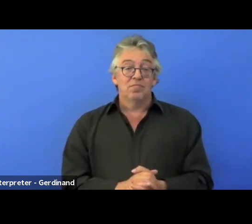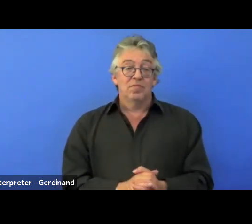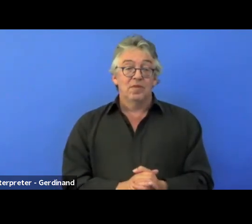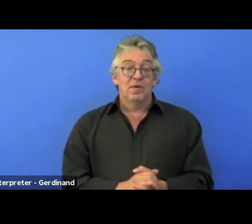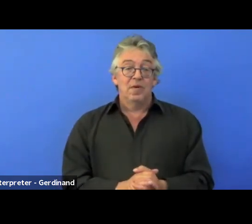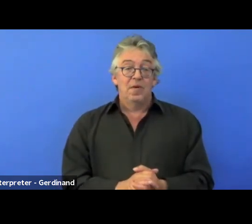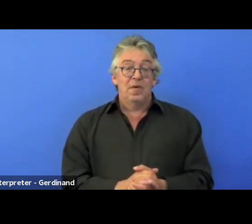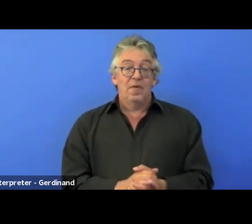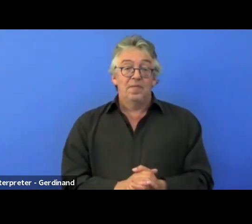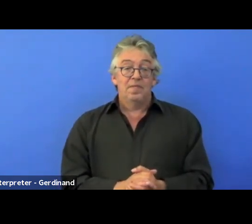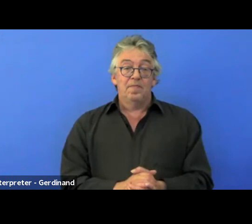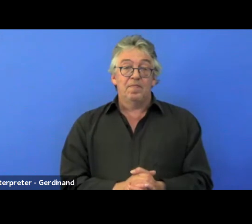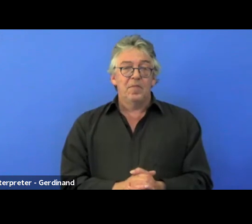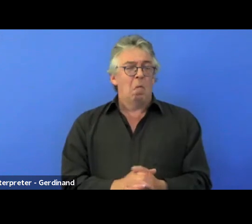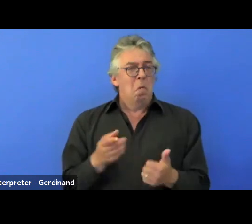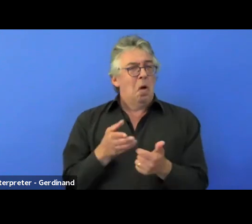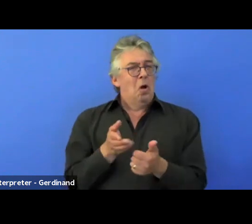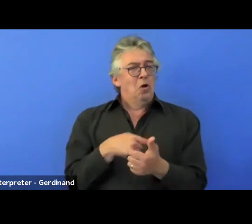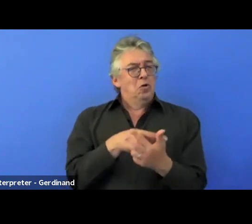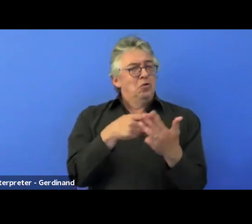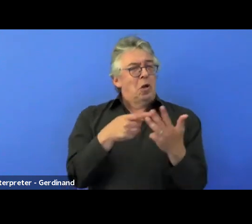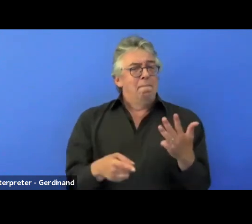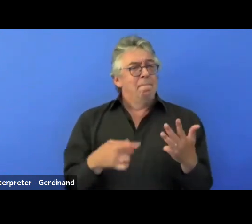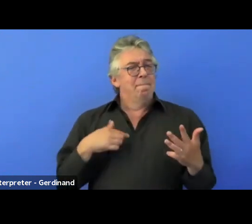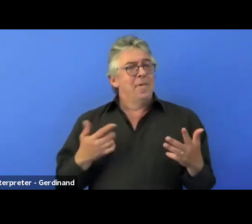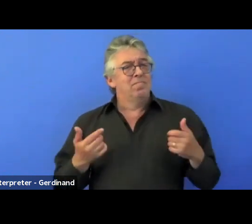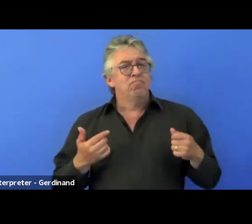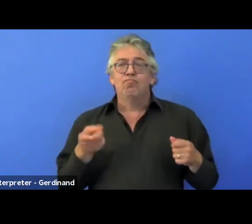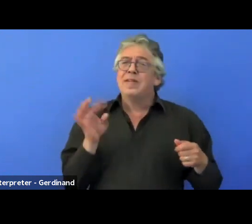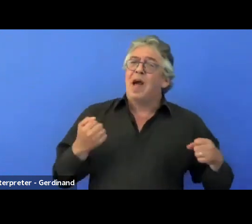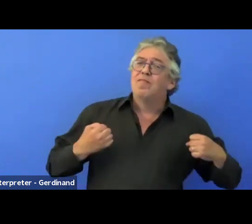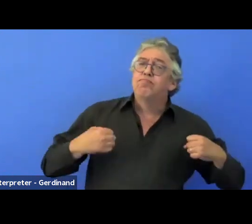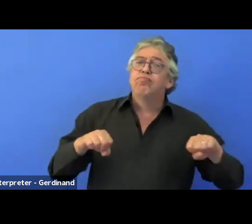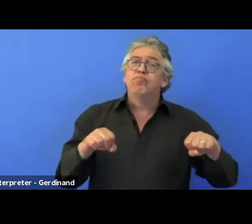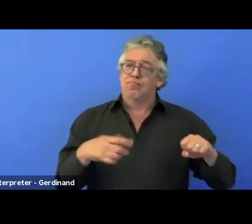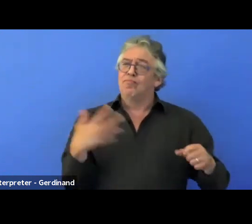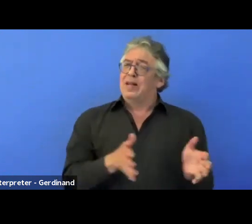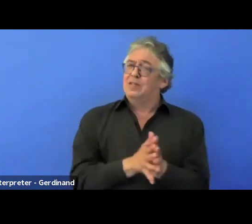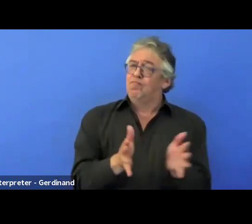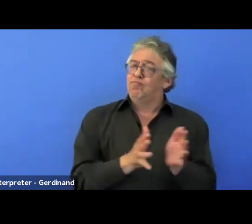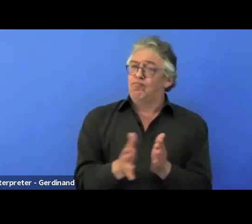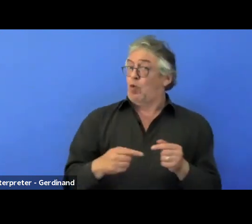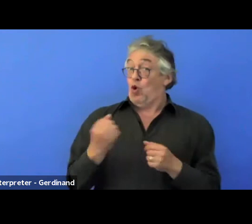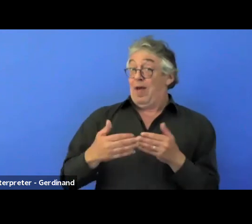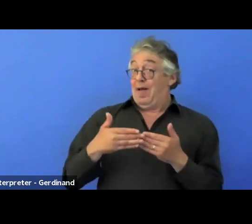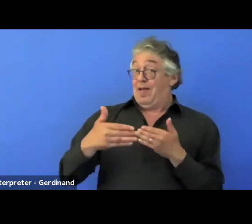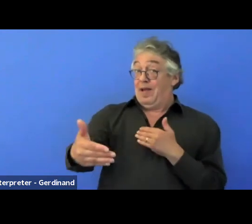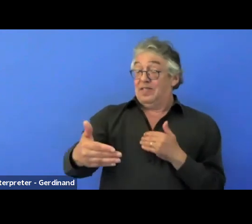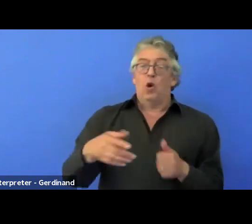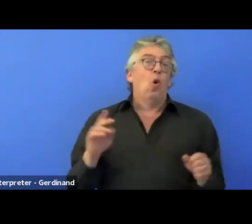the actions that we will be undertaking? In the coming years, we will prepare technical comments